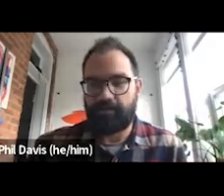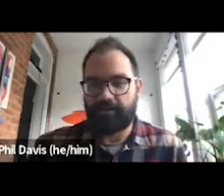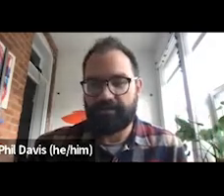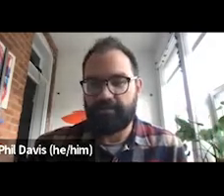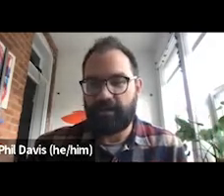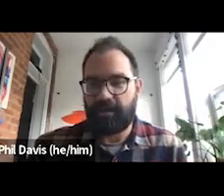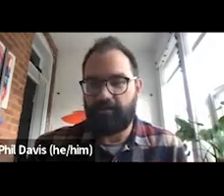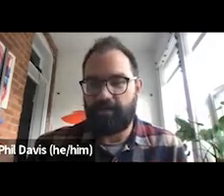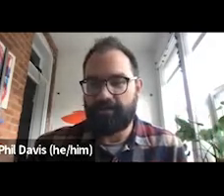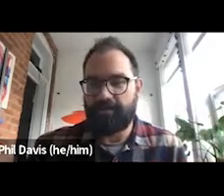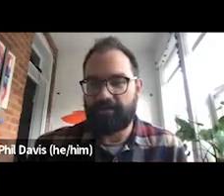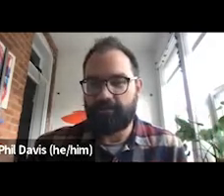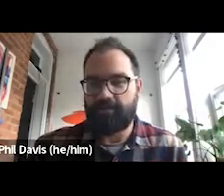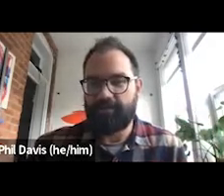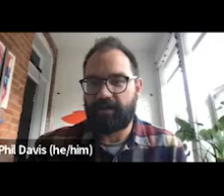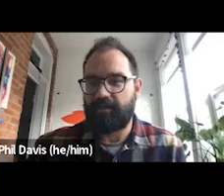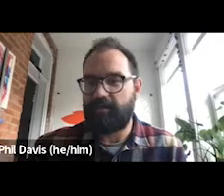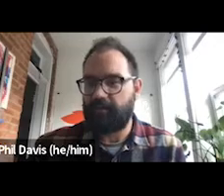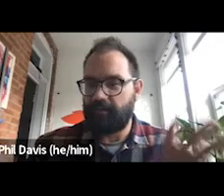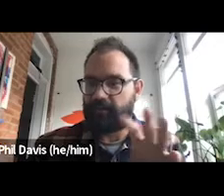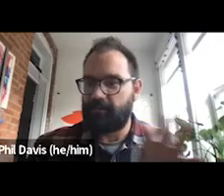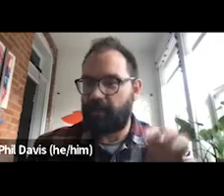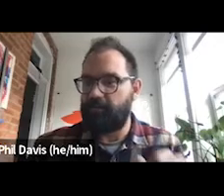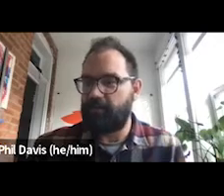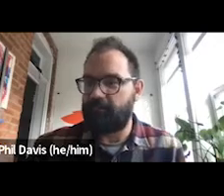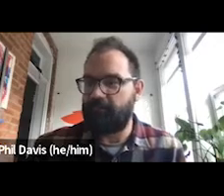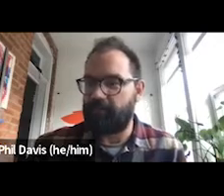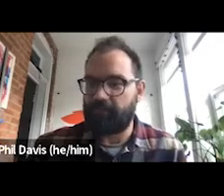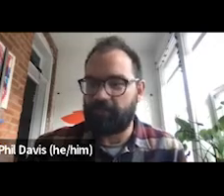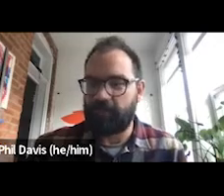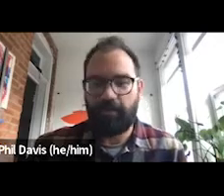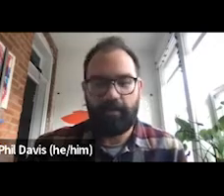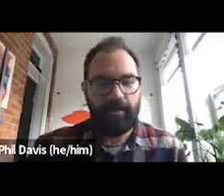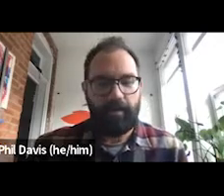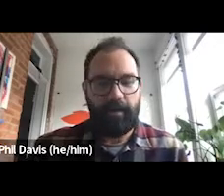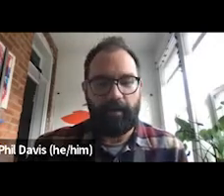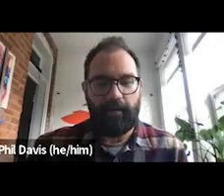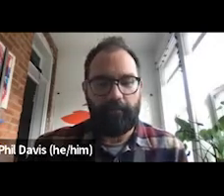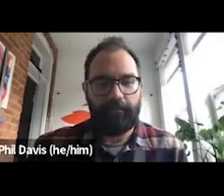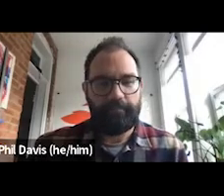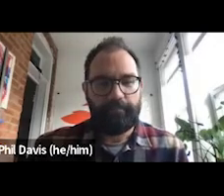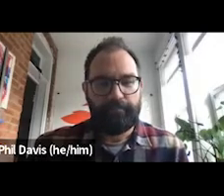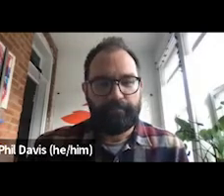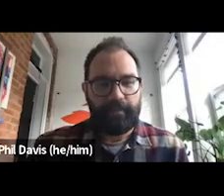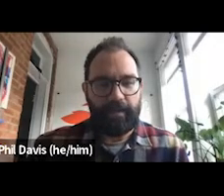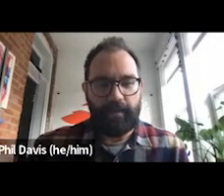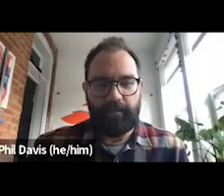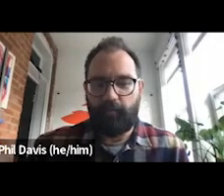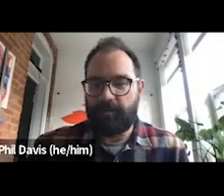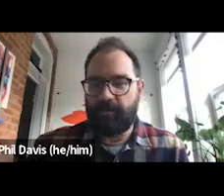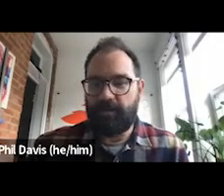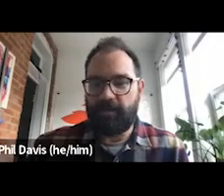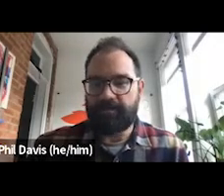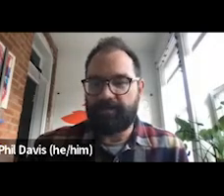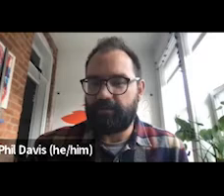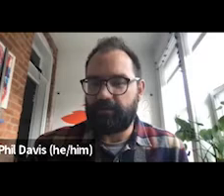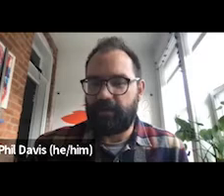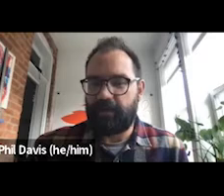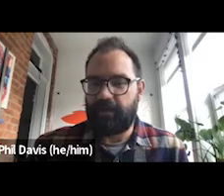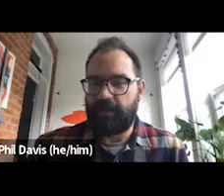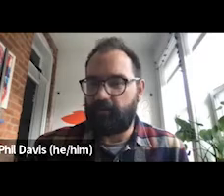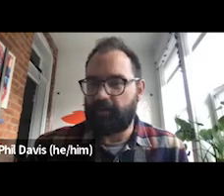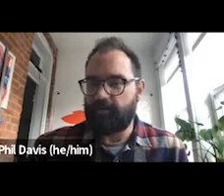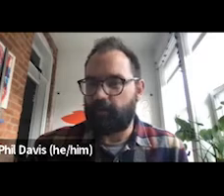There were student projections in the lobby of the theater and then a student led animation